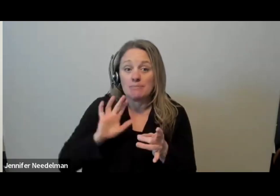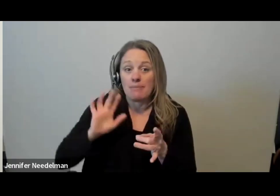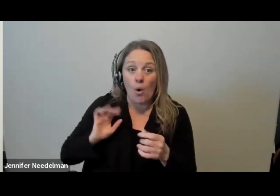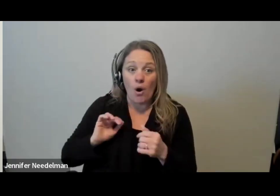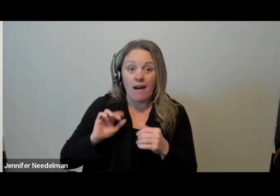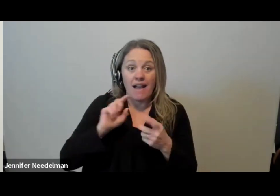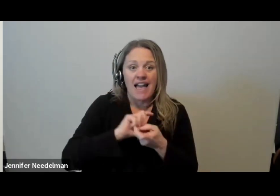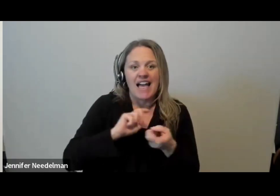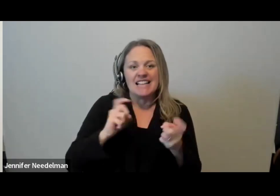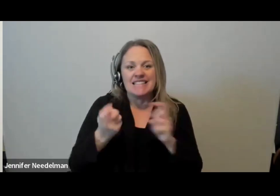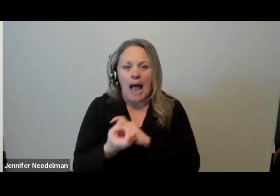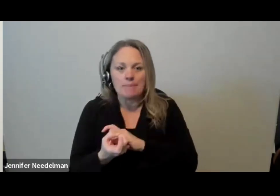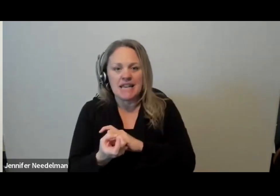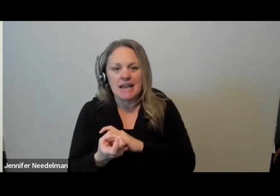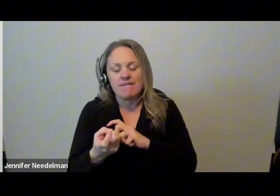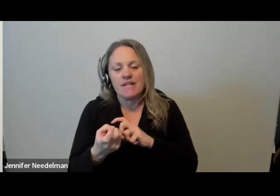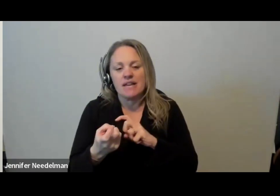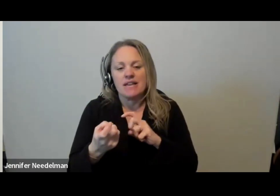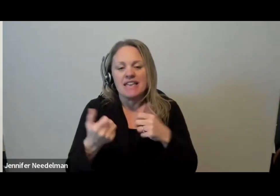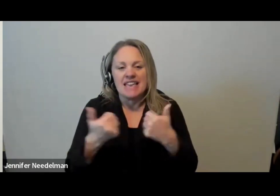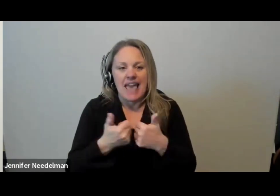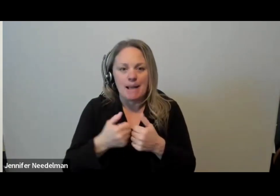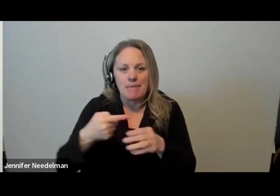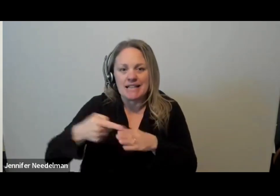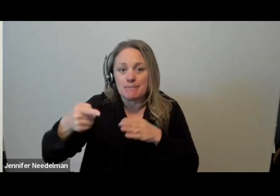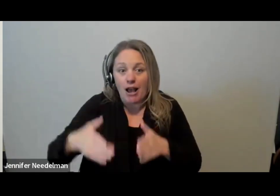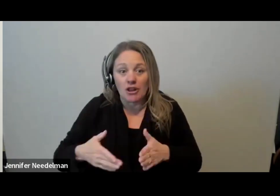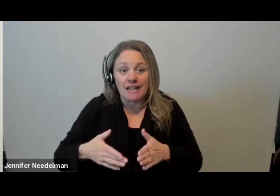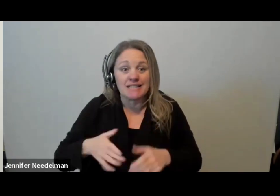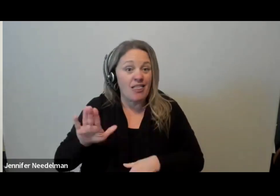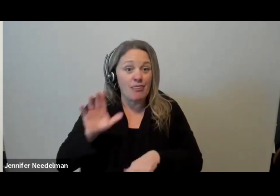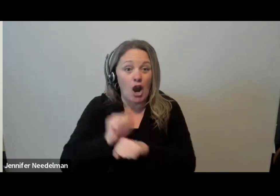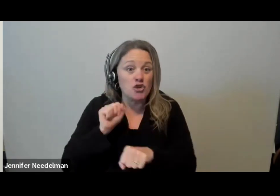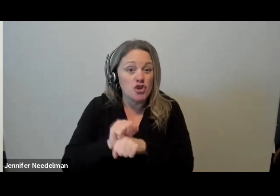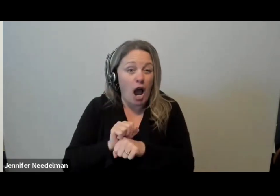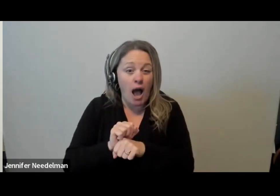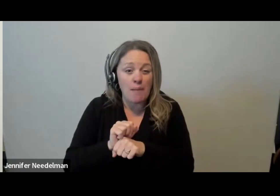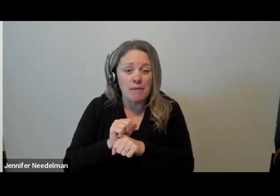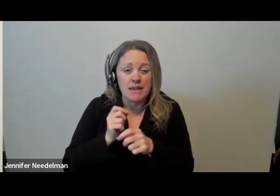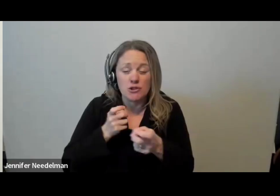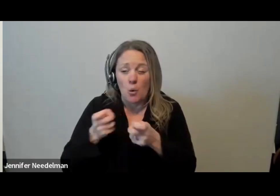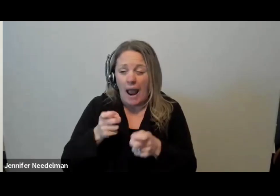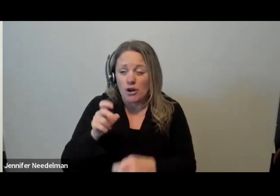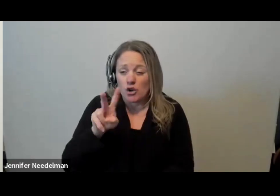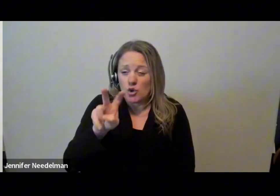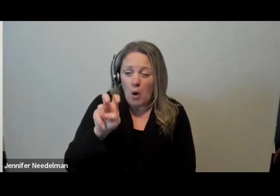gaming specialists and their job is to serve right now about 250 to 300 gamers a year